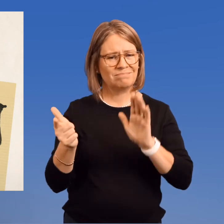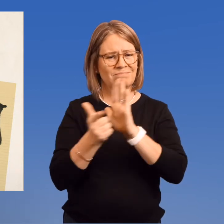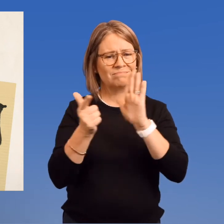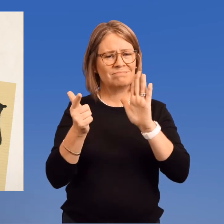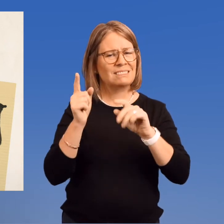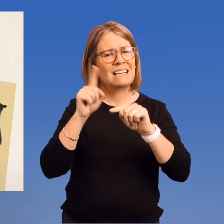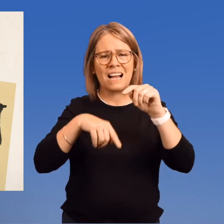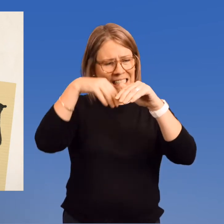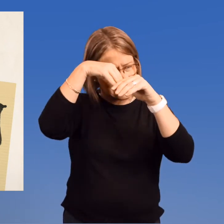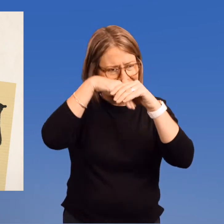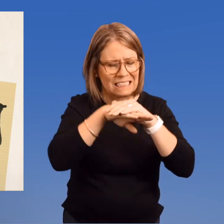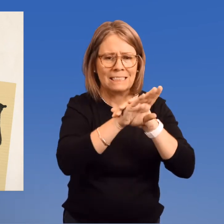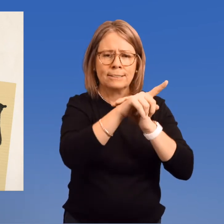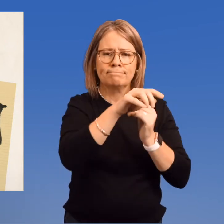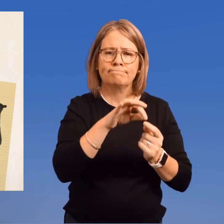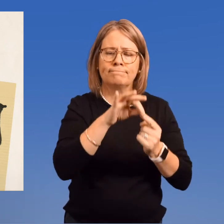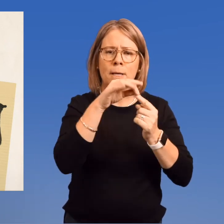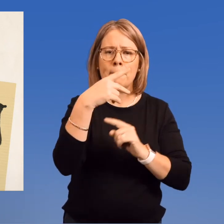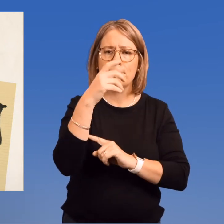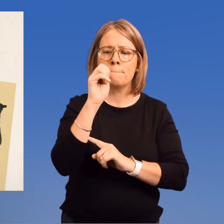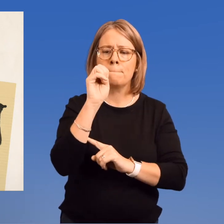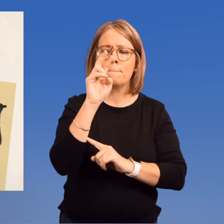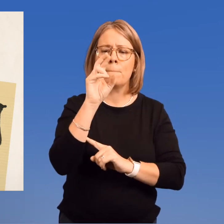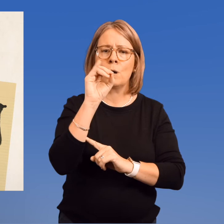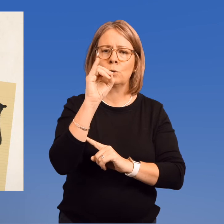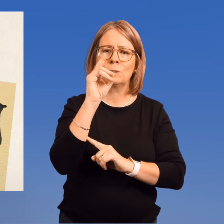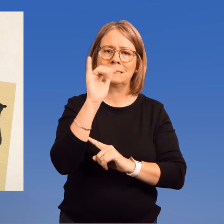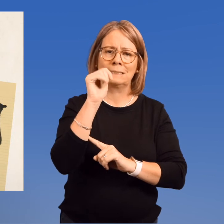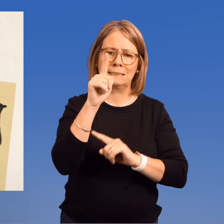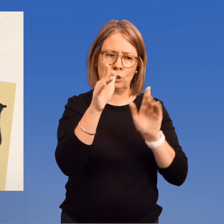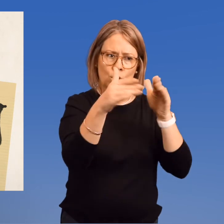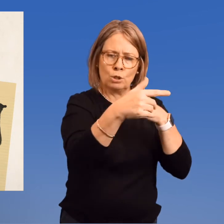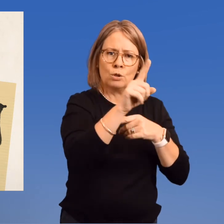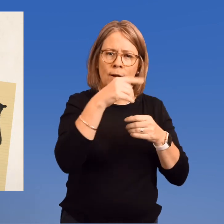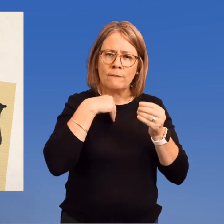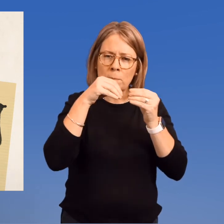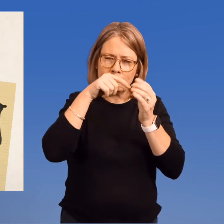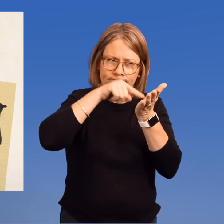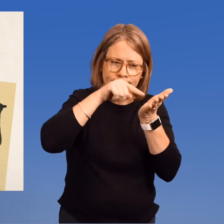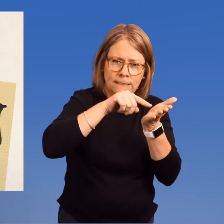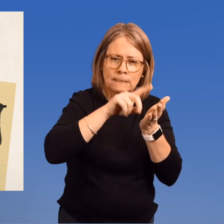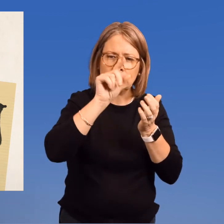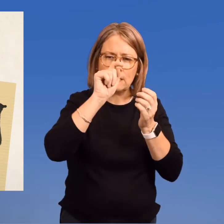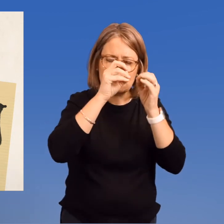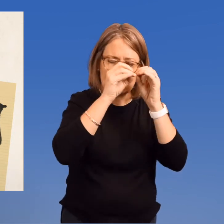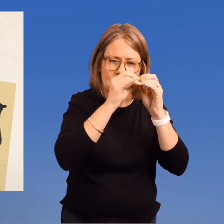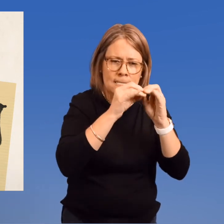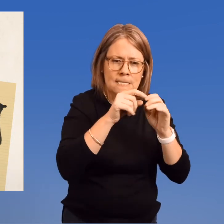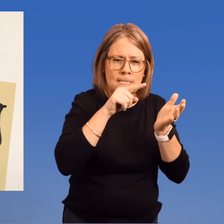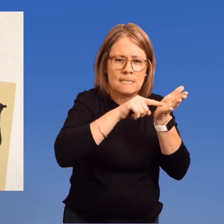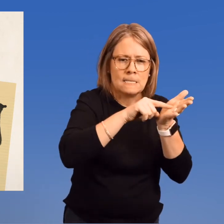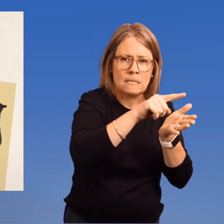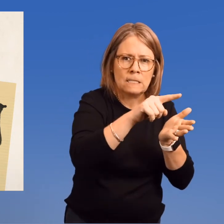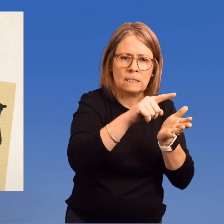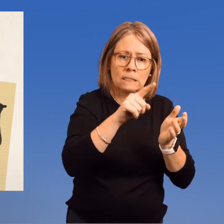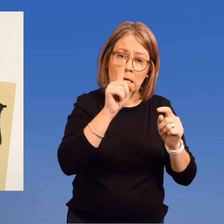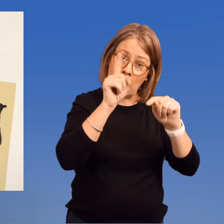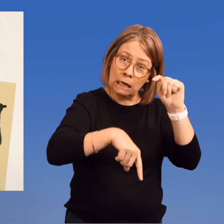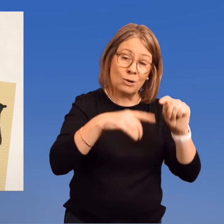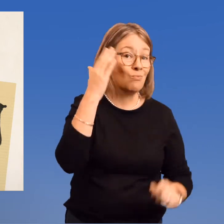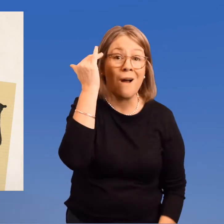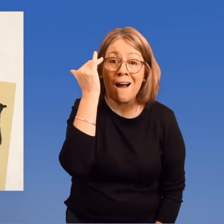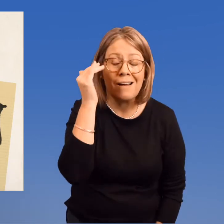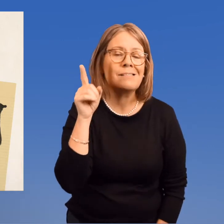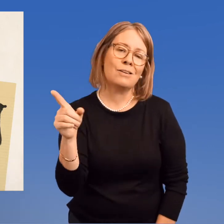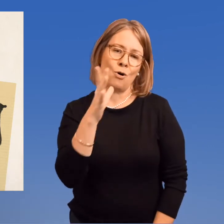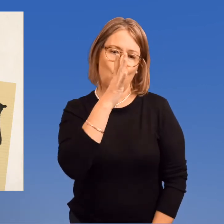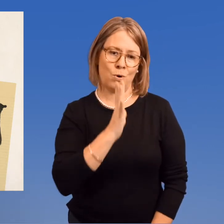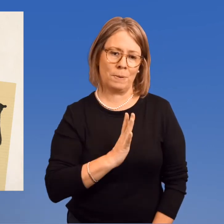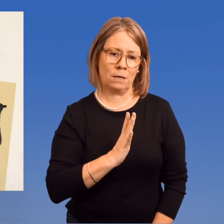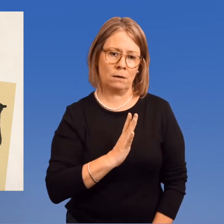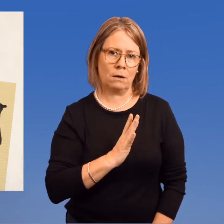from entering the periodical room because she was a woman.